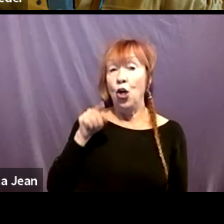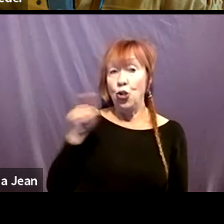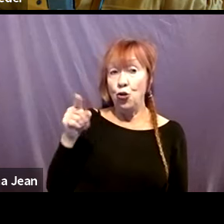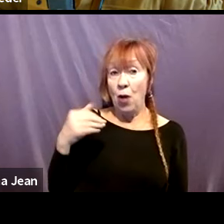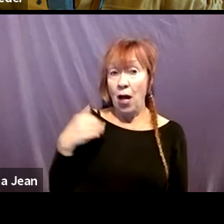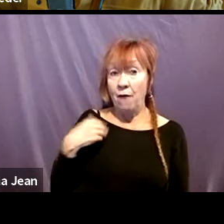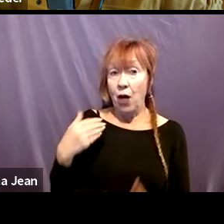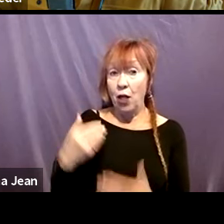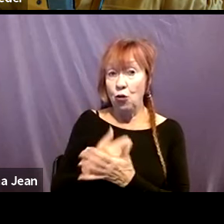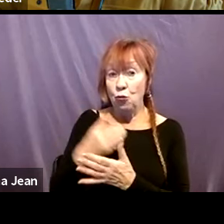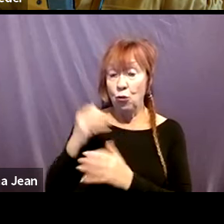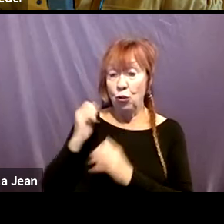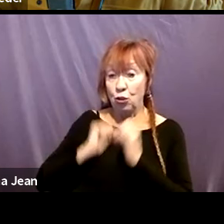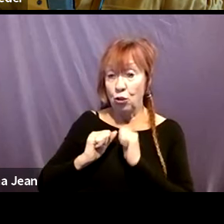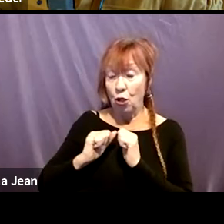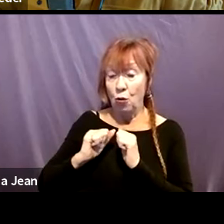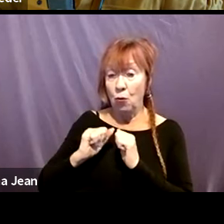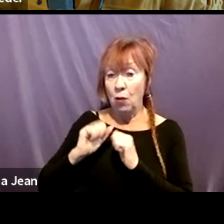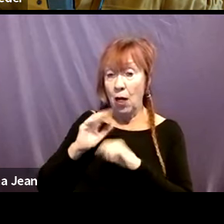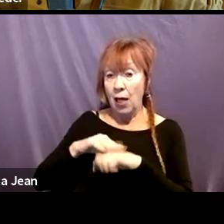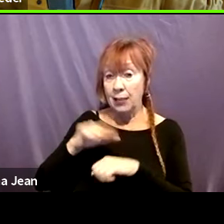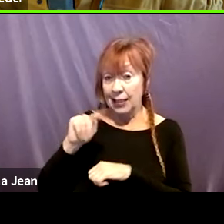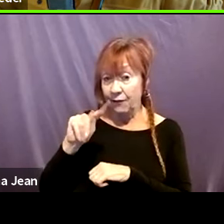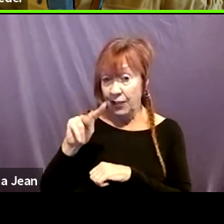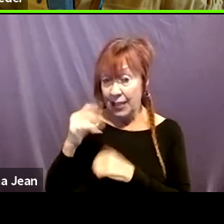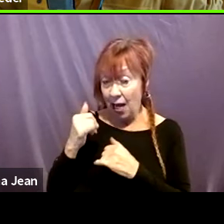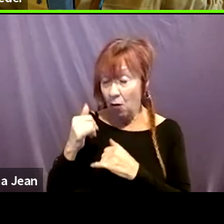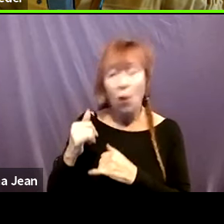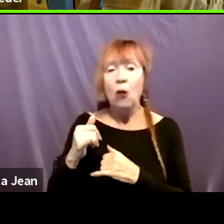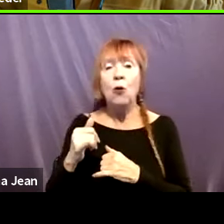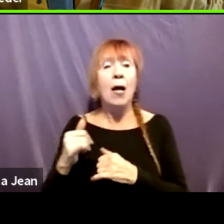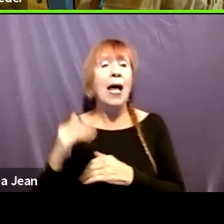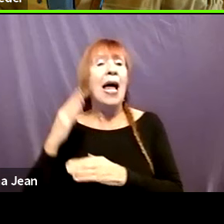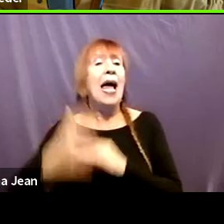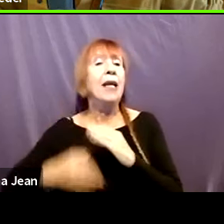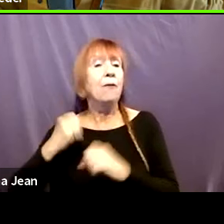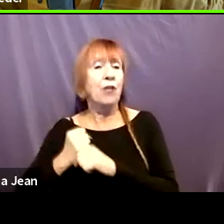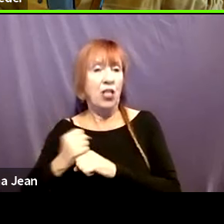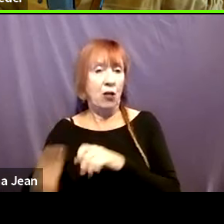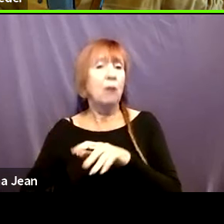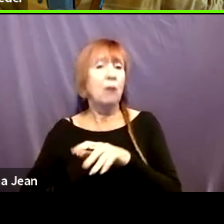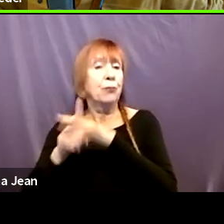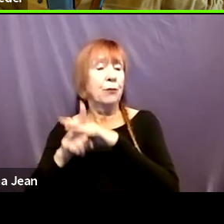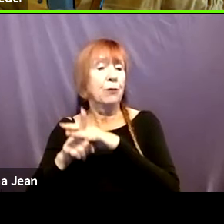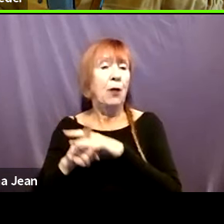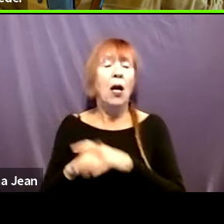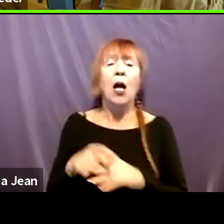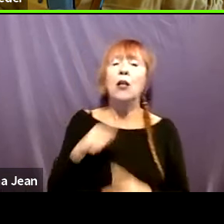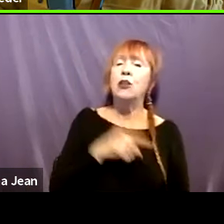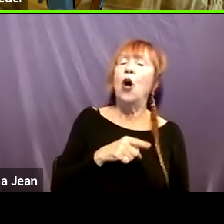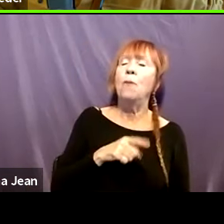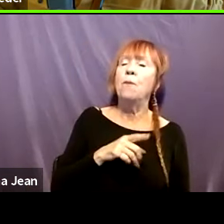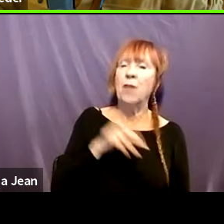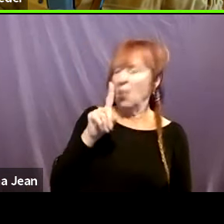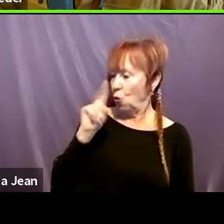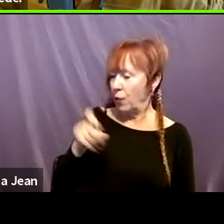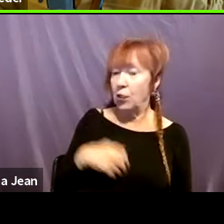No, it's gonna be coming out at the end of the year. Oh, okay. So this question is, "If you're pitching a TV show,